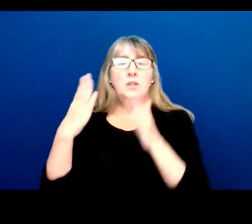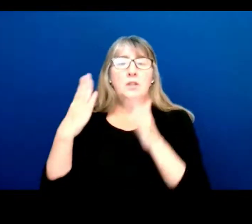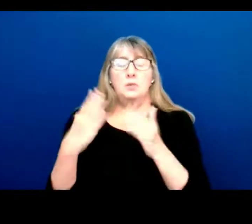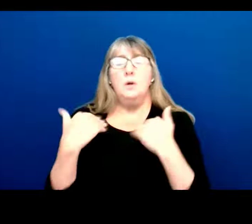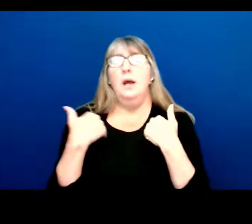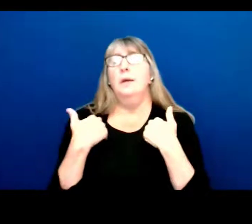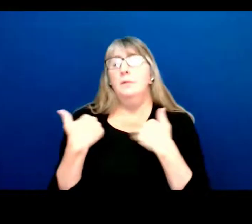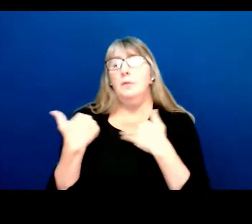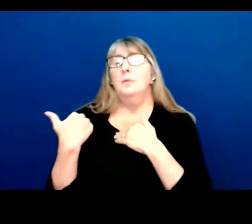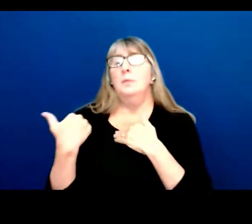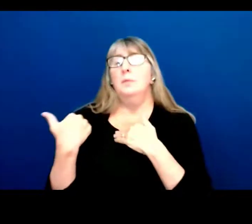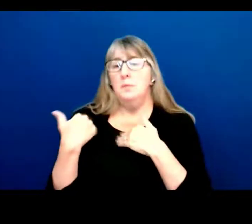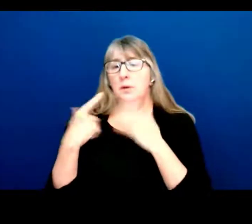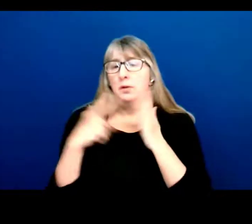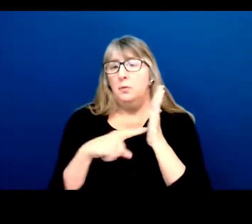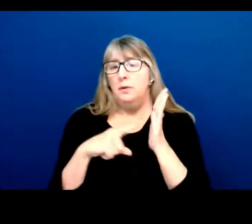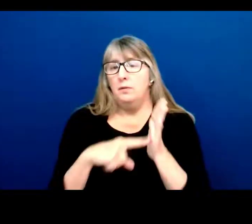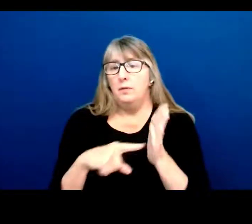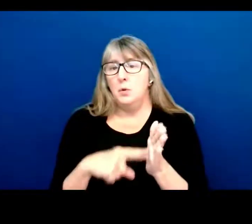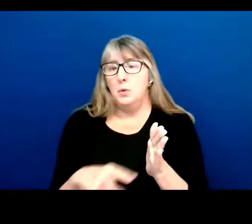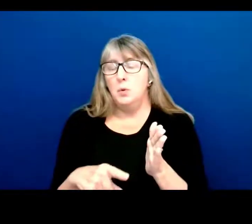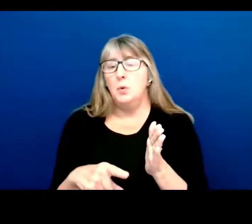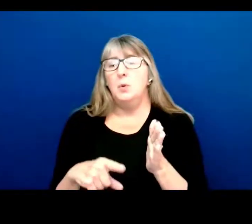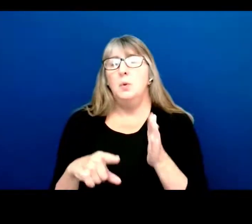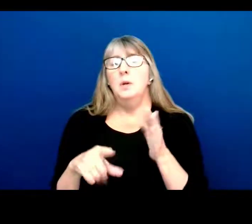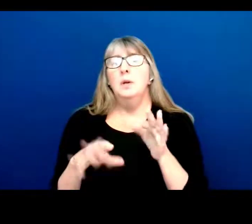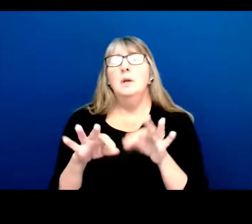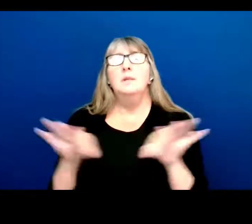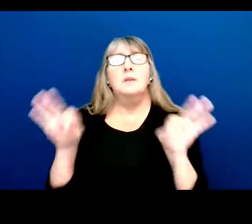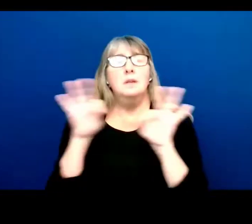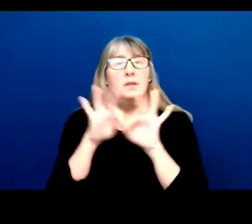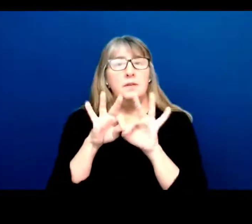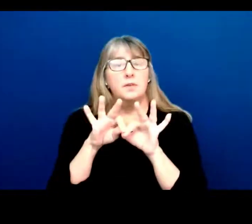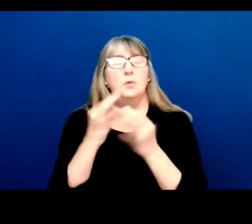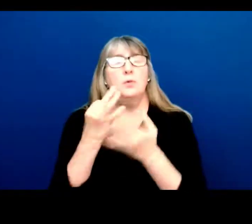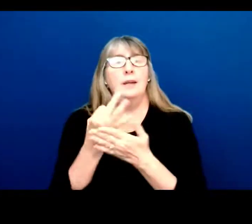to review Significant Financial Interests and then one,